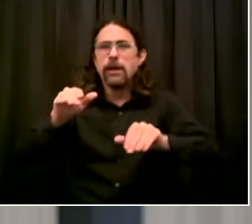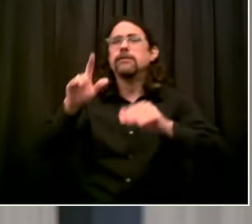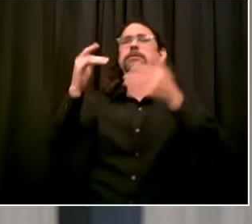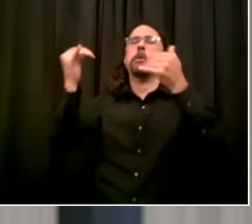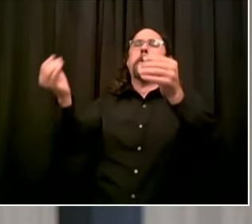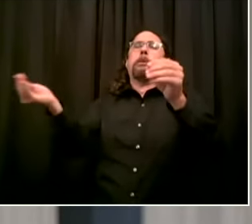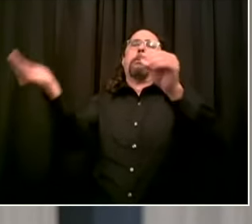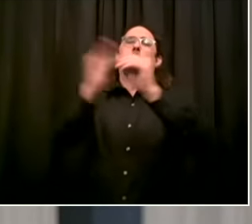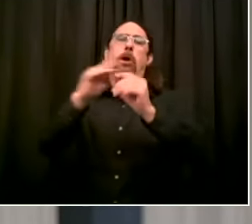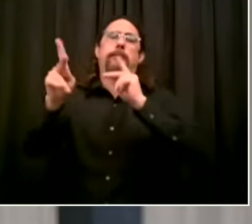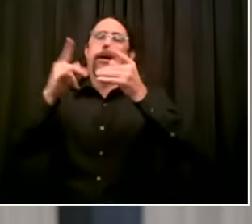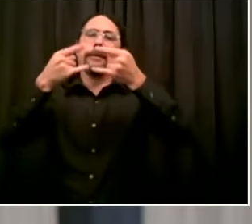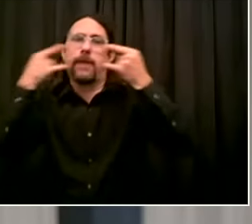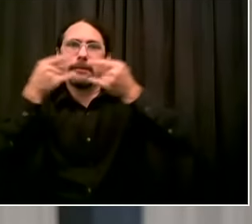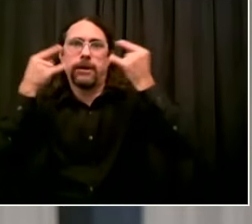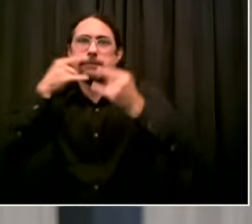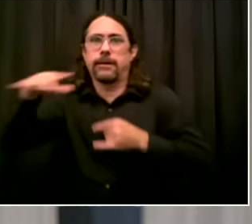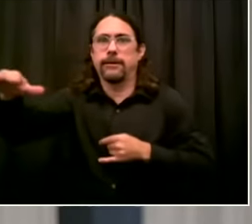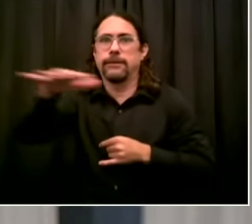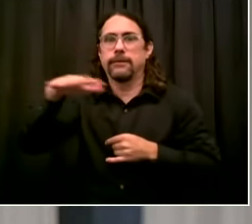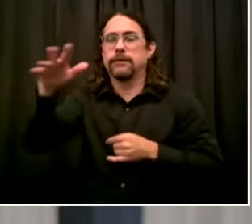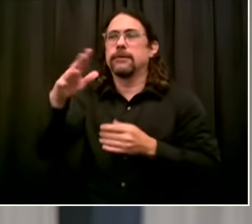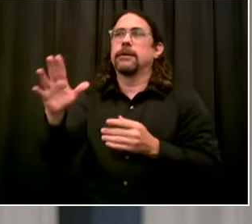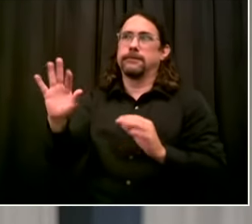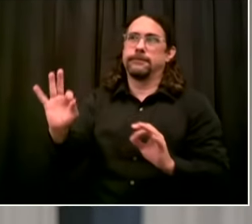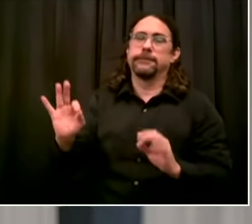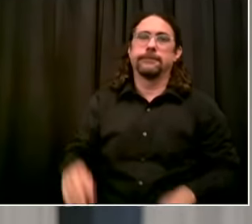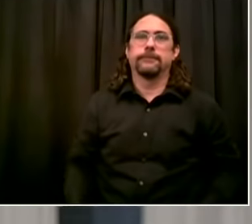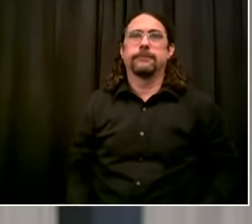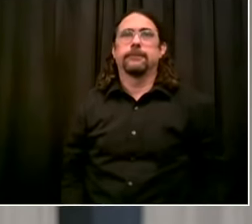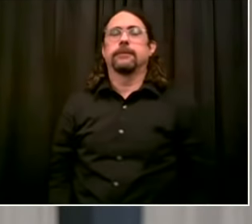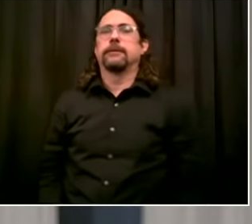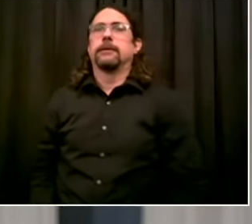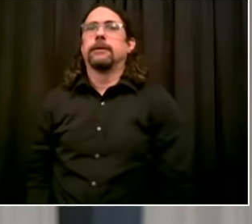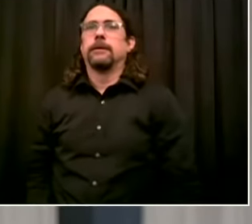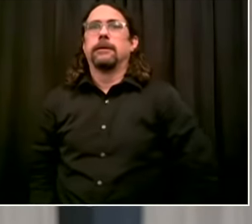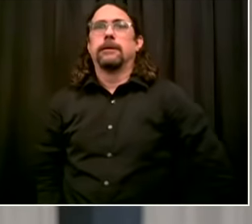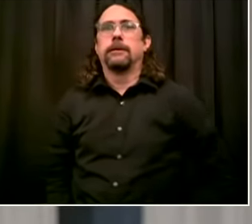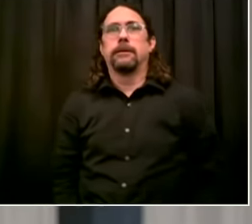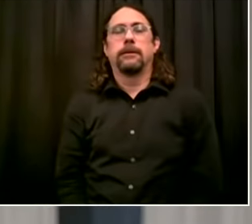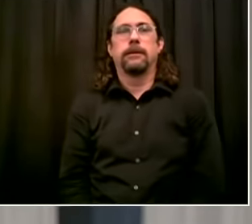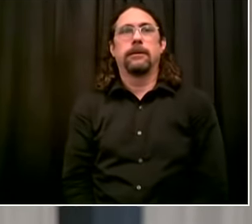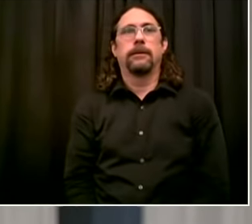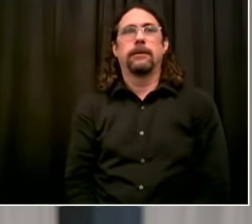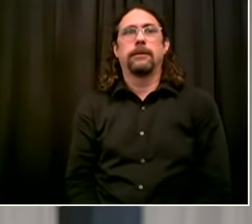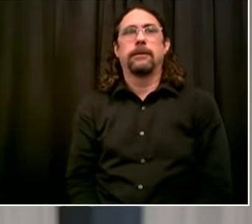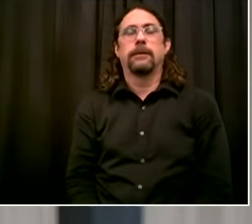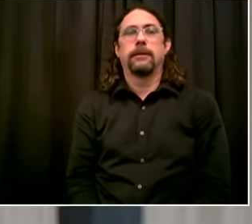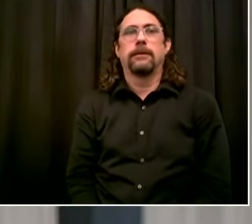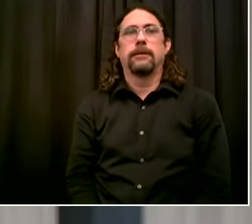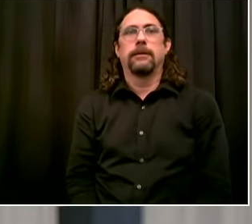THAT PIECE IS BASED ON ACTUAL INSPECTIONS AND DIALOGUE WITH THE INSTITUTIONS WHERE WE SAW SOME MOSM THAT WAS POSSIVE. WE ARE RESERVING